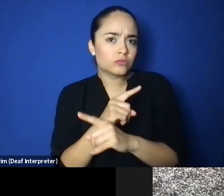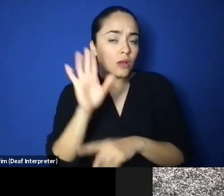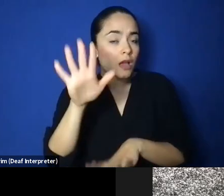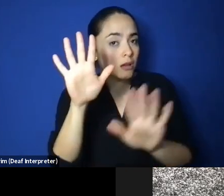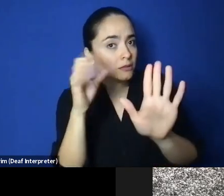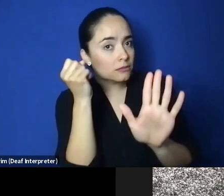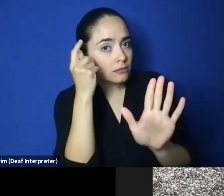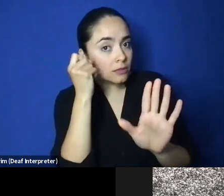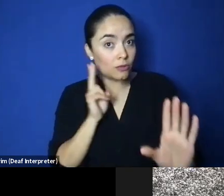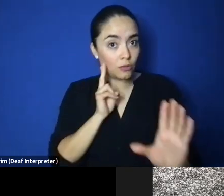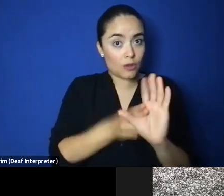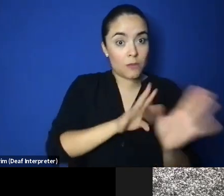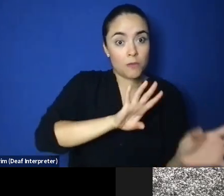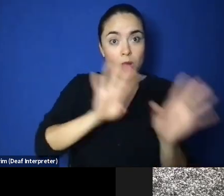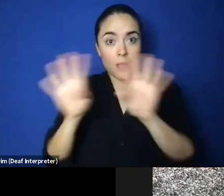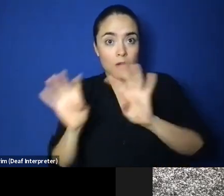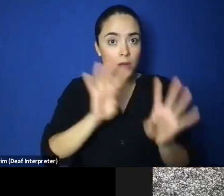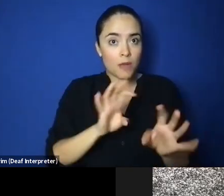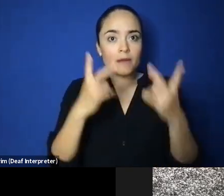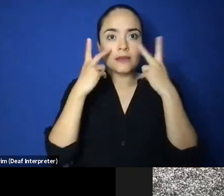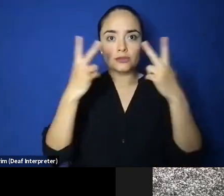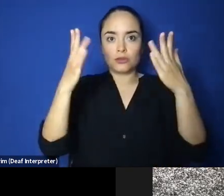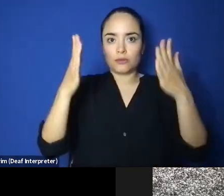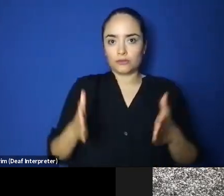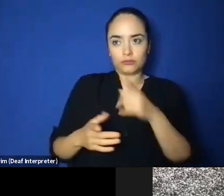Excellent. So we're going to learn by watching first and then you're going to give us a little